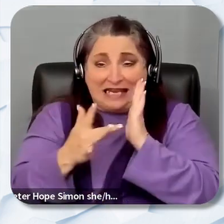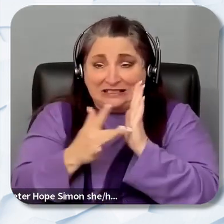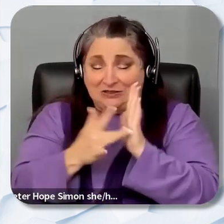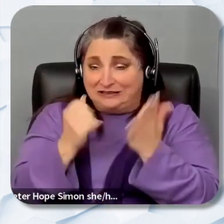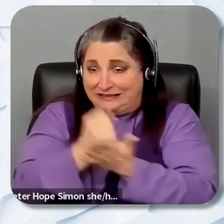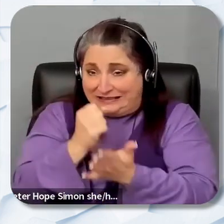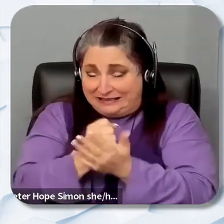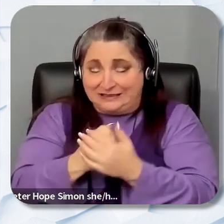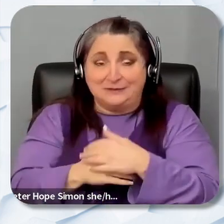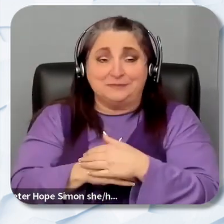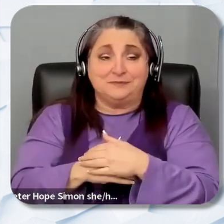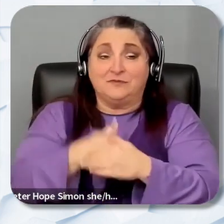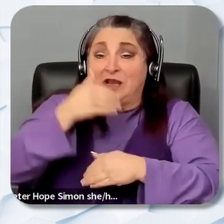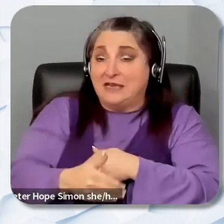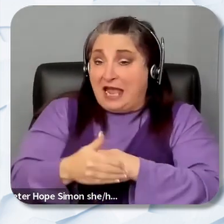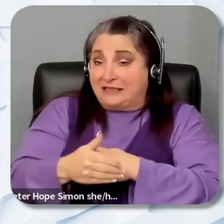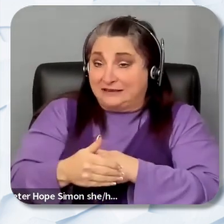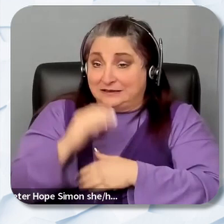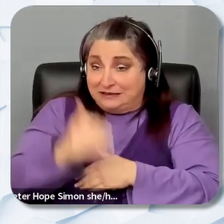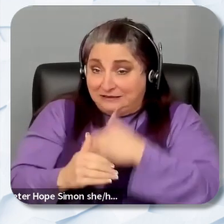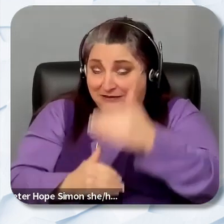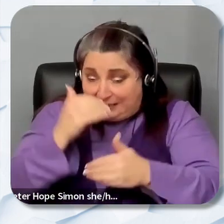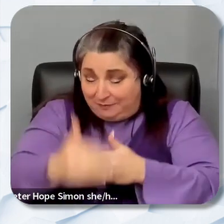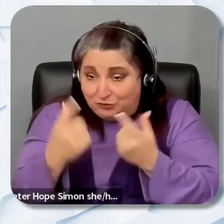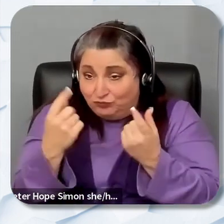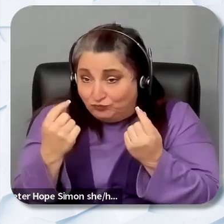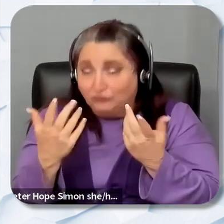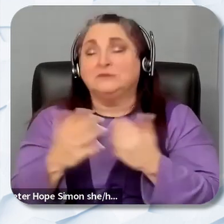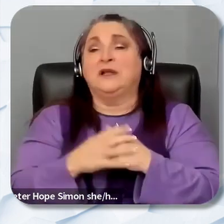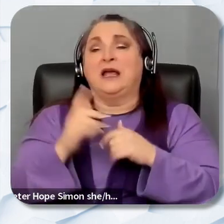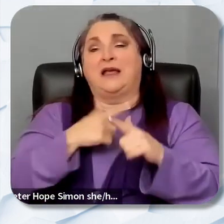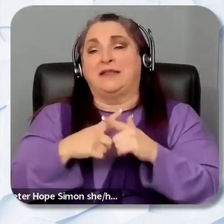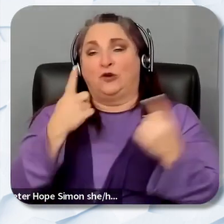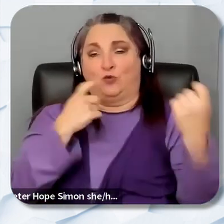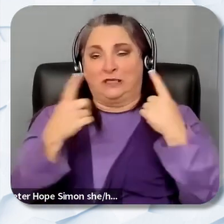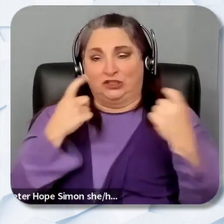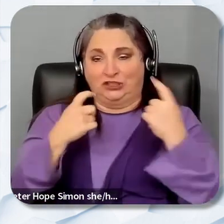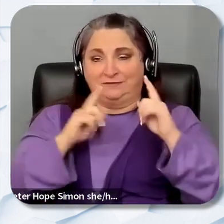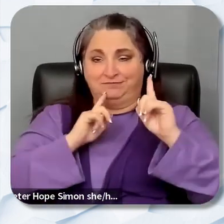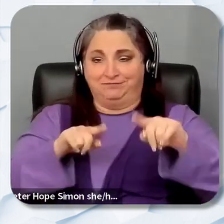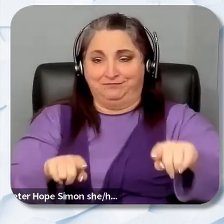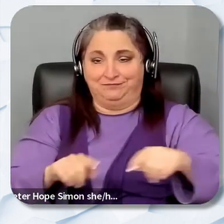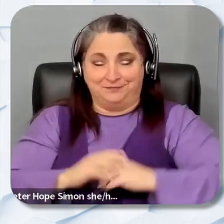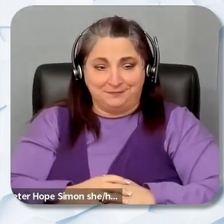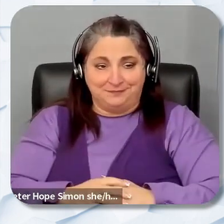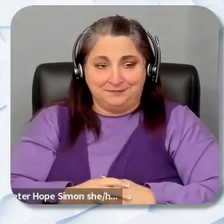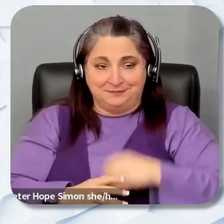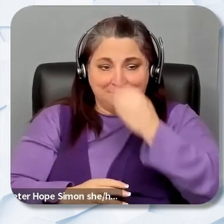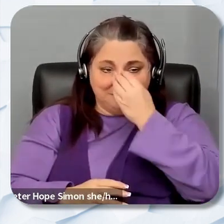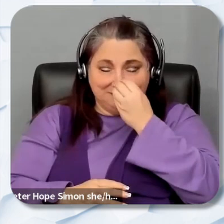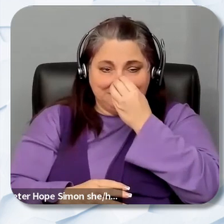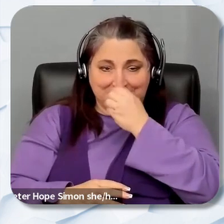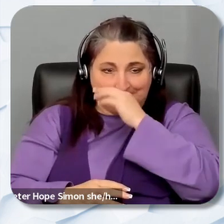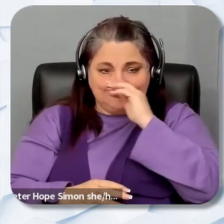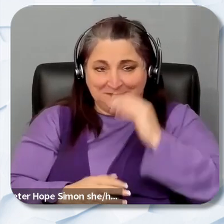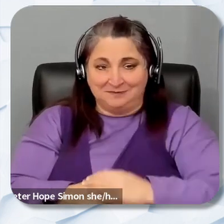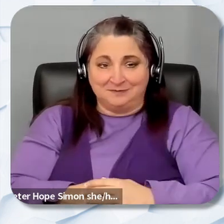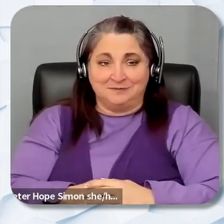what your next steps might be, and we'll have time for any questions. Here's the staff of